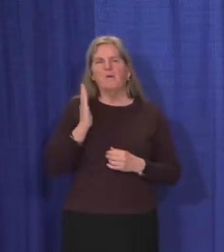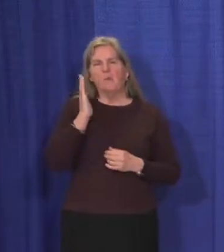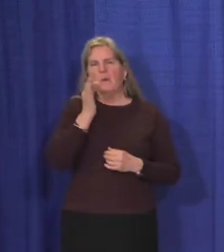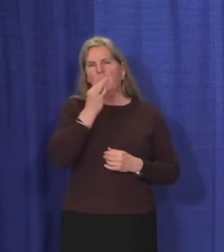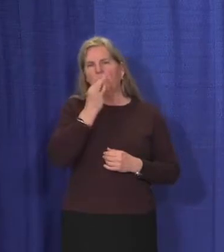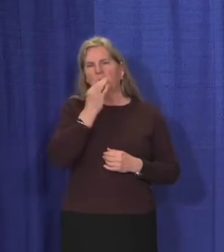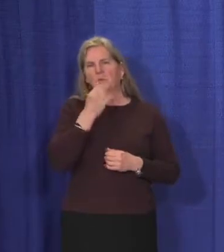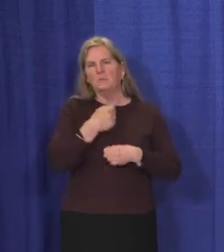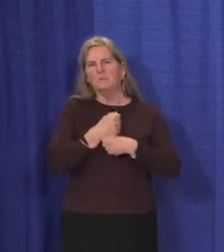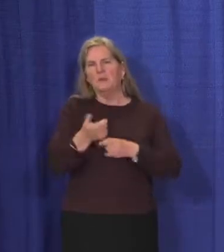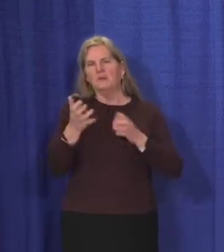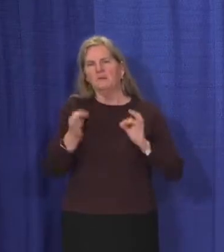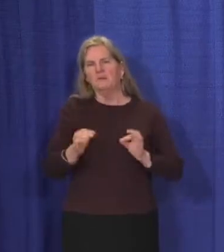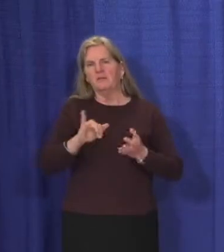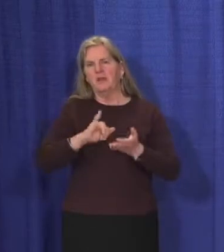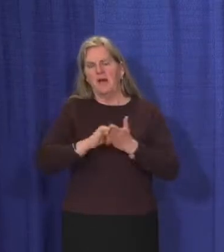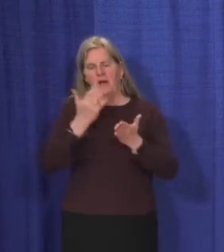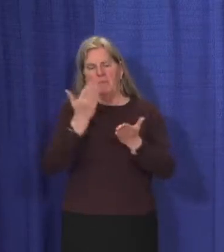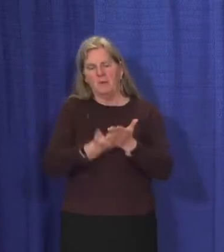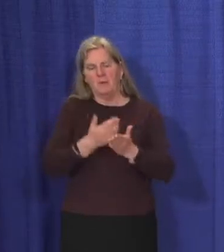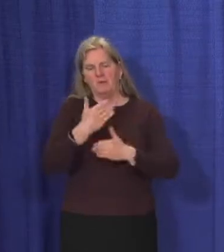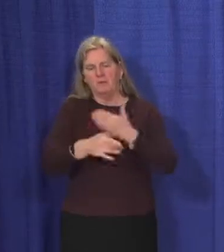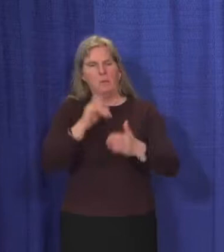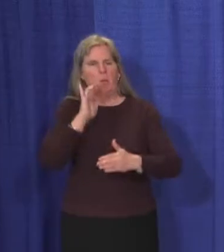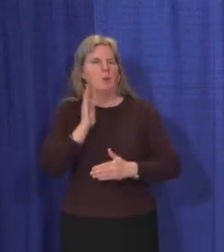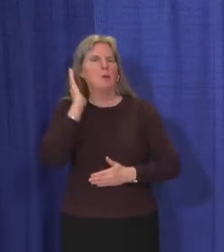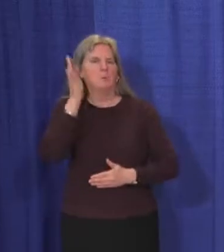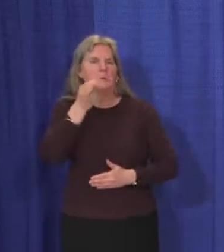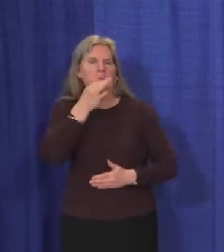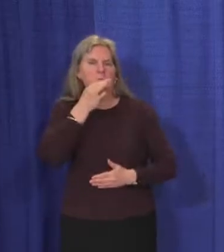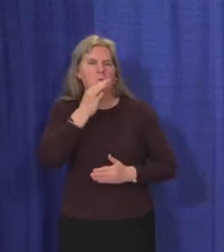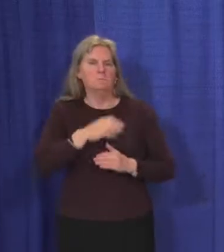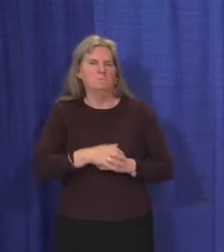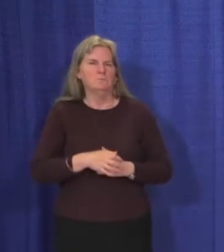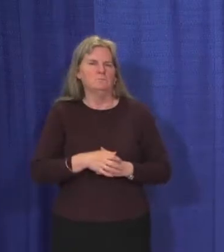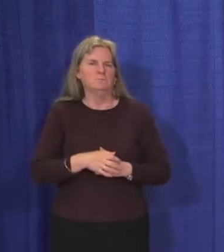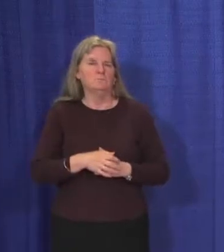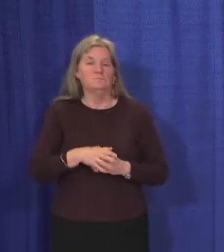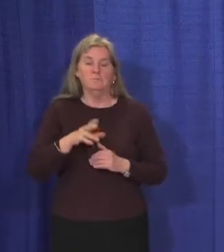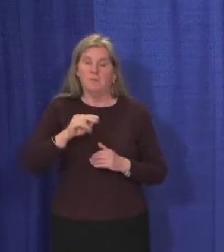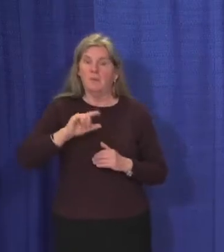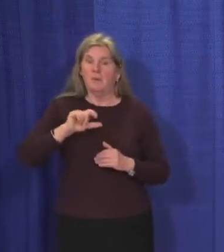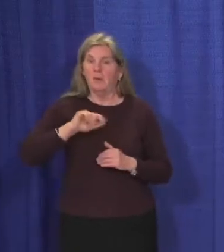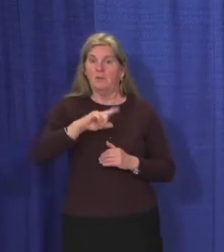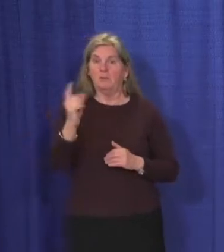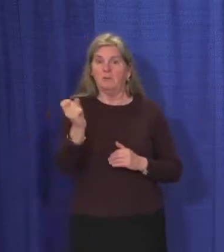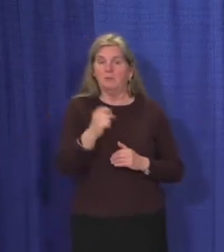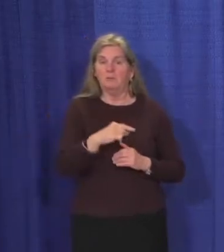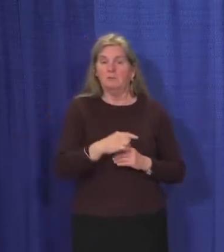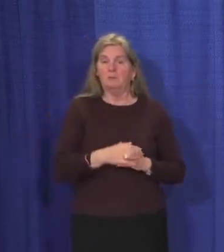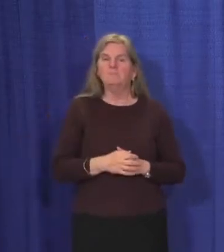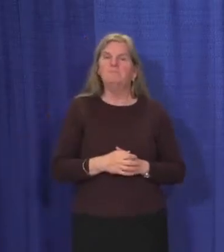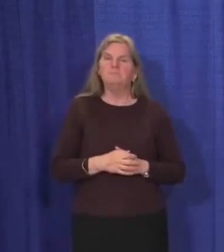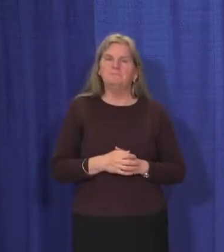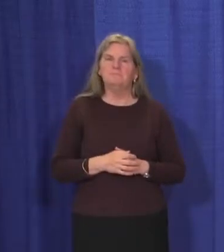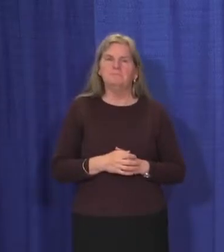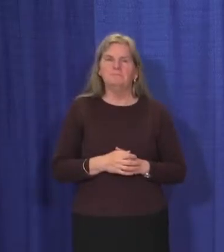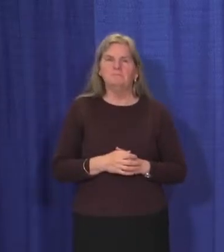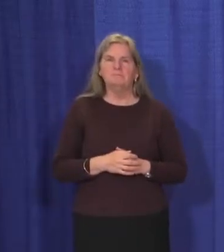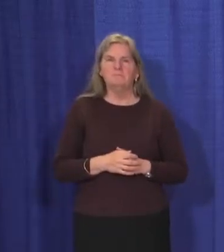will be available soon. Pat: Do you have a second question Paul.